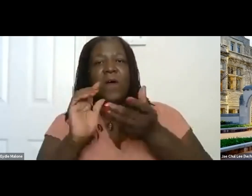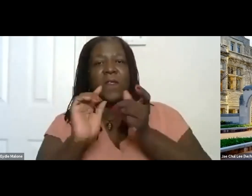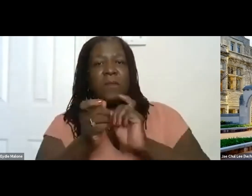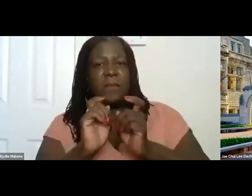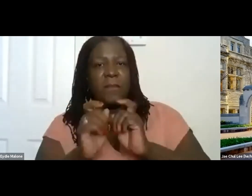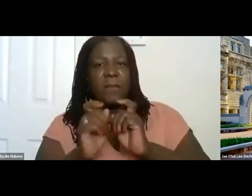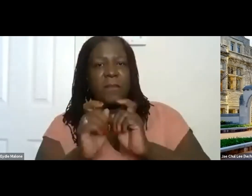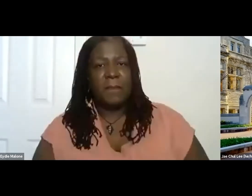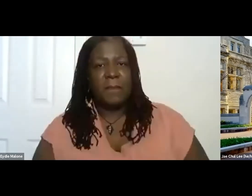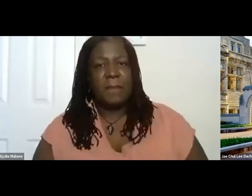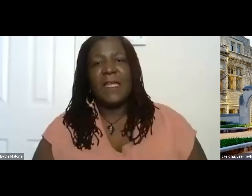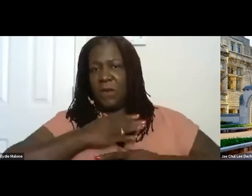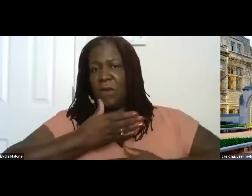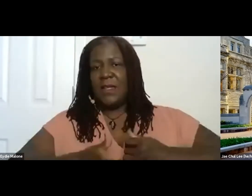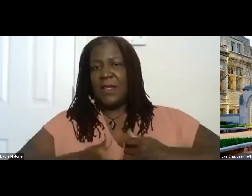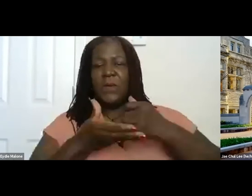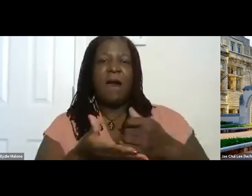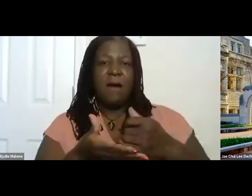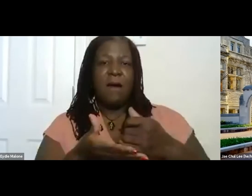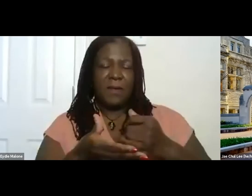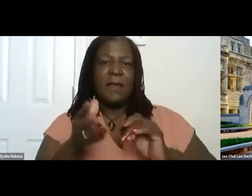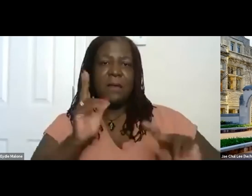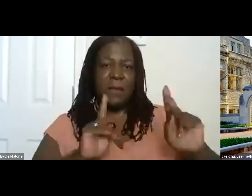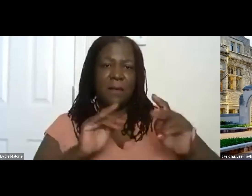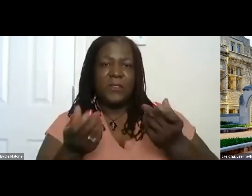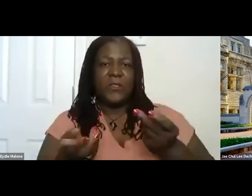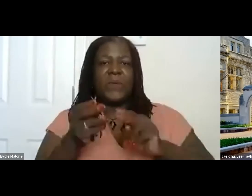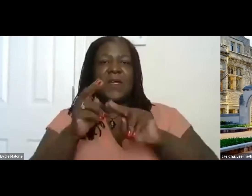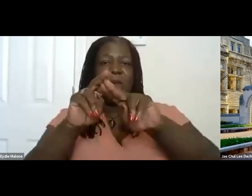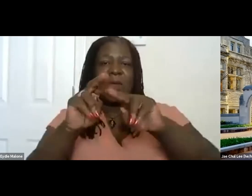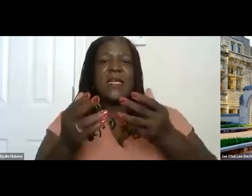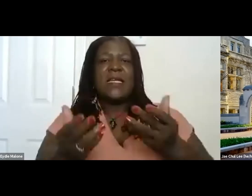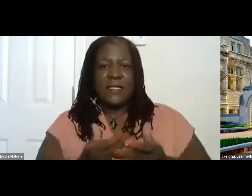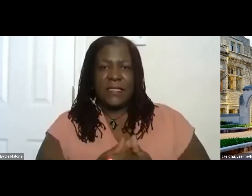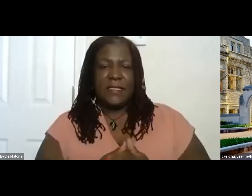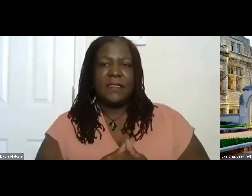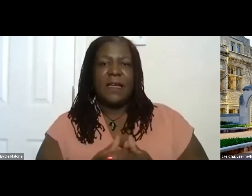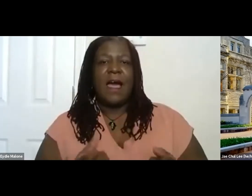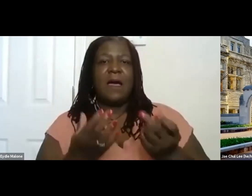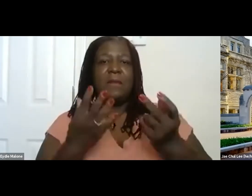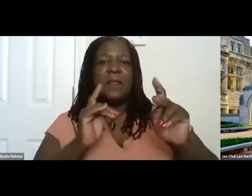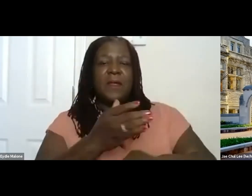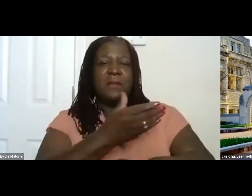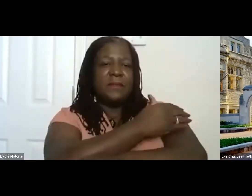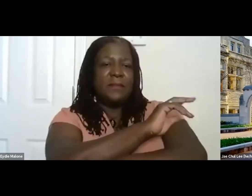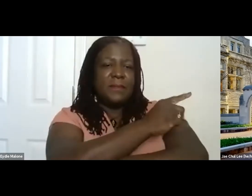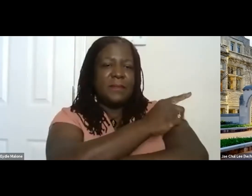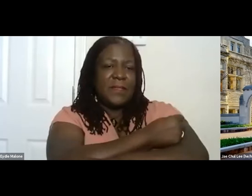boost the vaccination rates in the disability community by sharing your vaccination experience